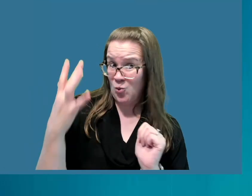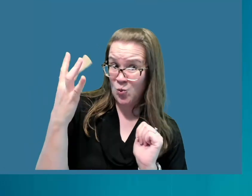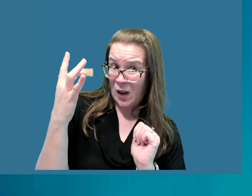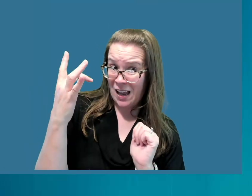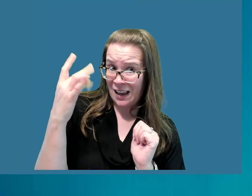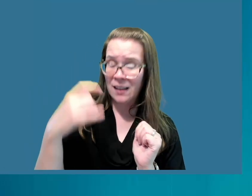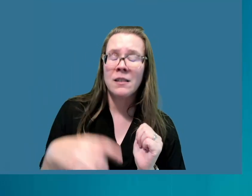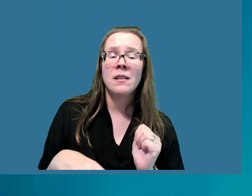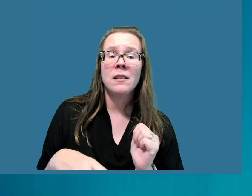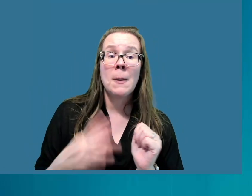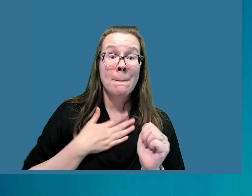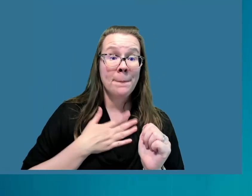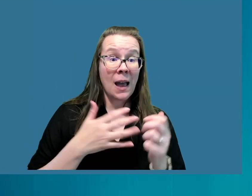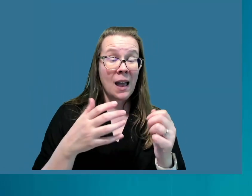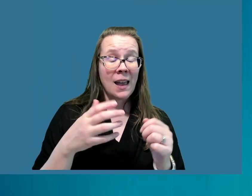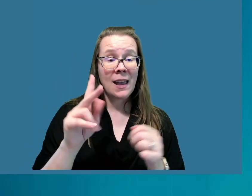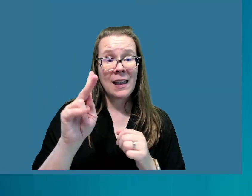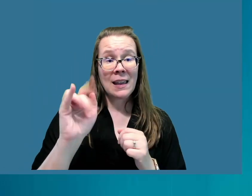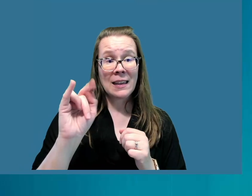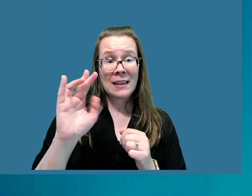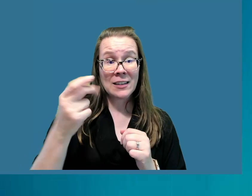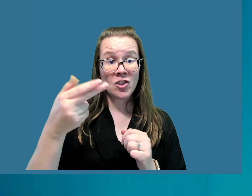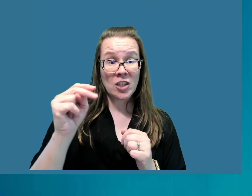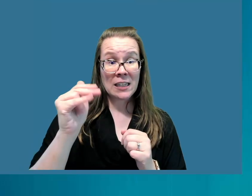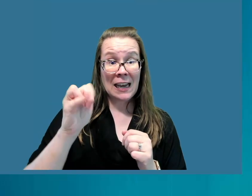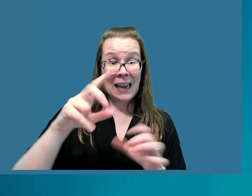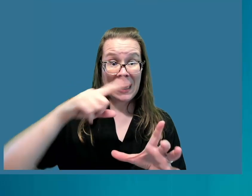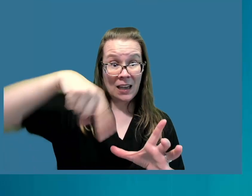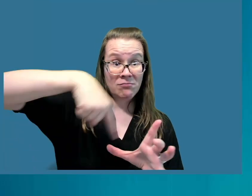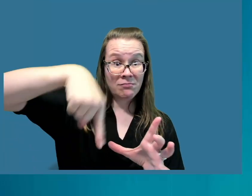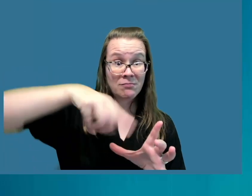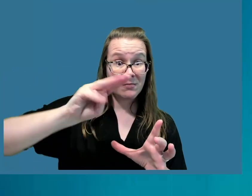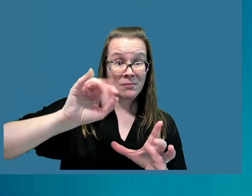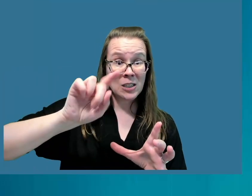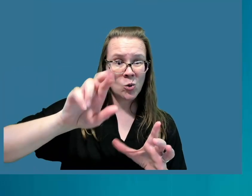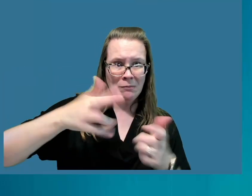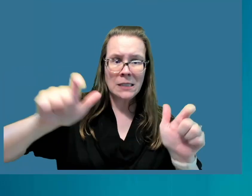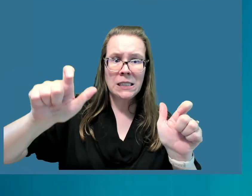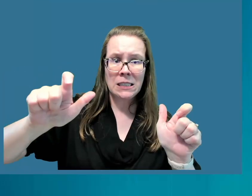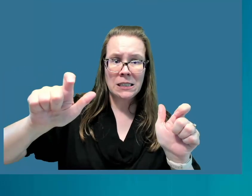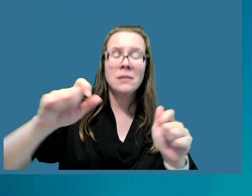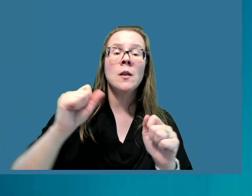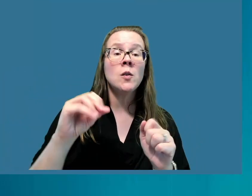So for me I double the recipe. And the reason why is because I have the larger size KitchenAid,